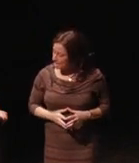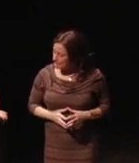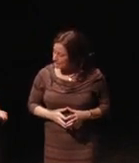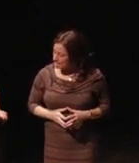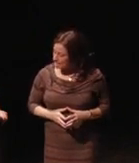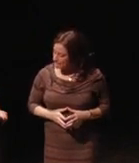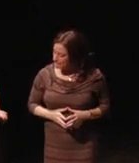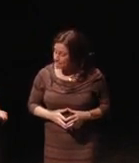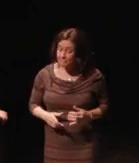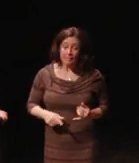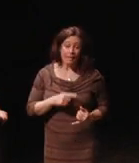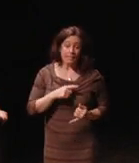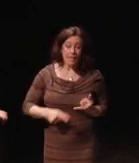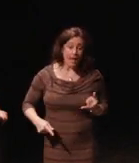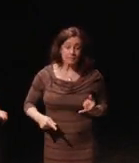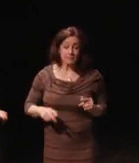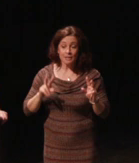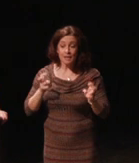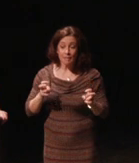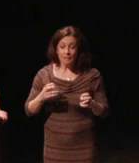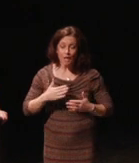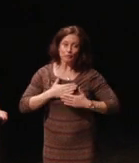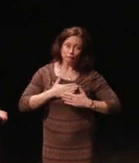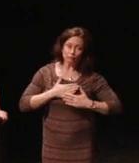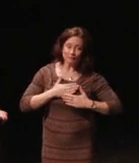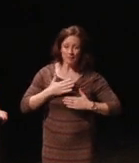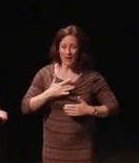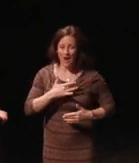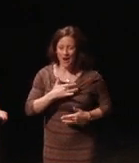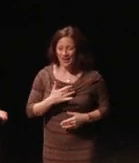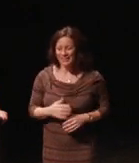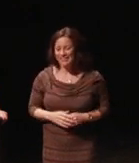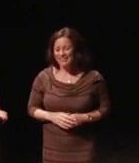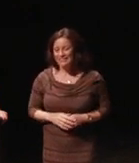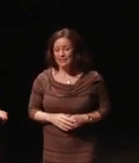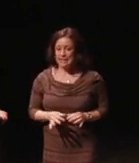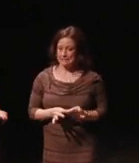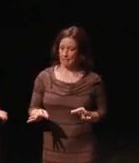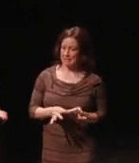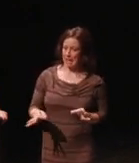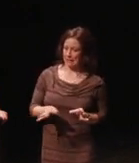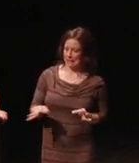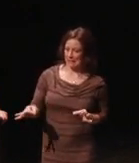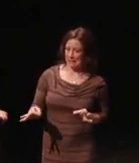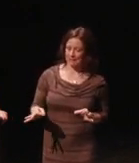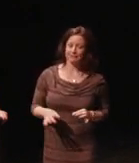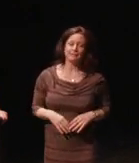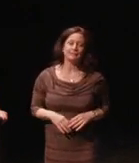a topic that is very near and dear to my heart which is subtitling. This is from